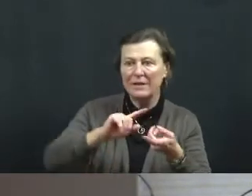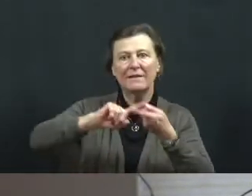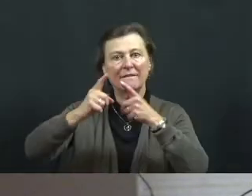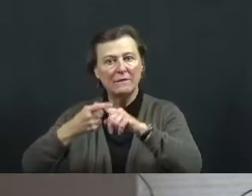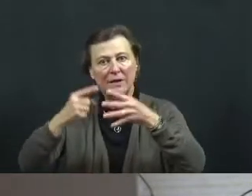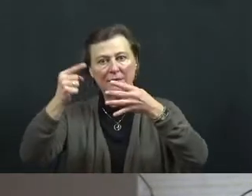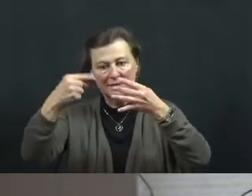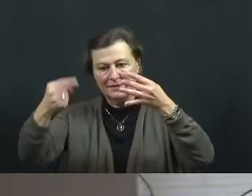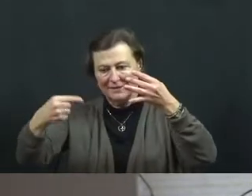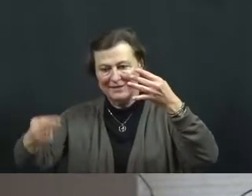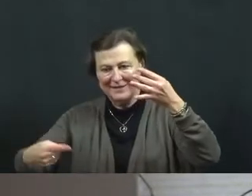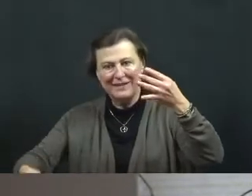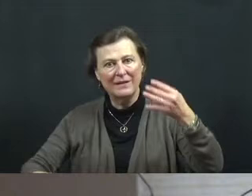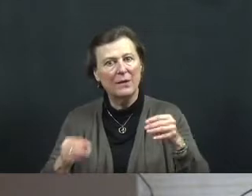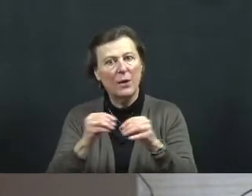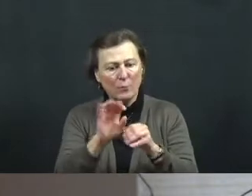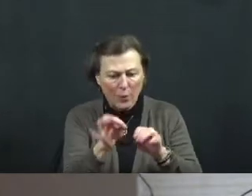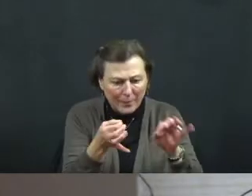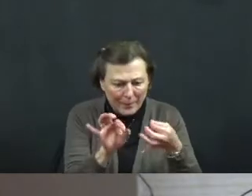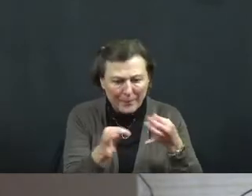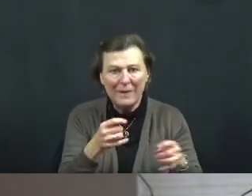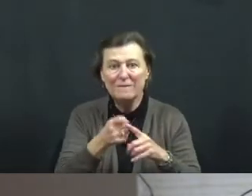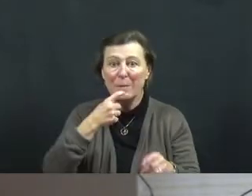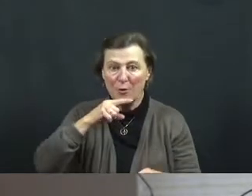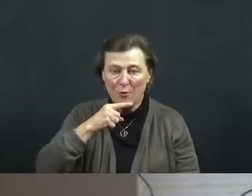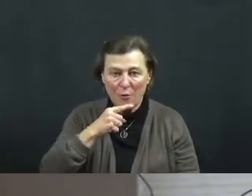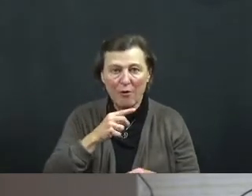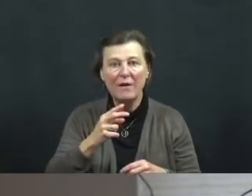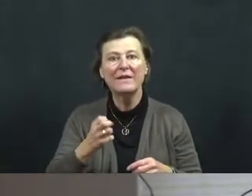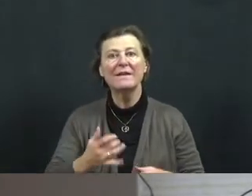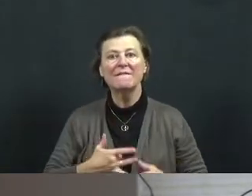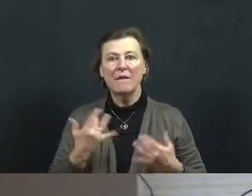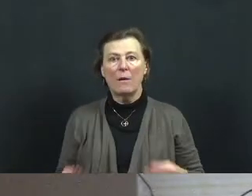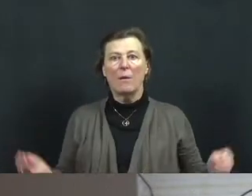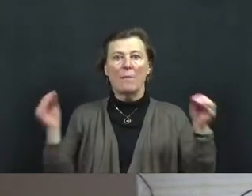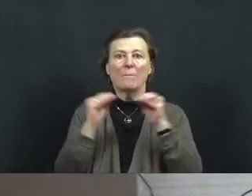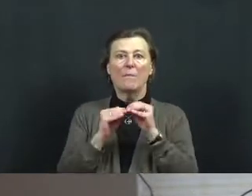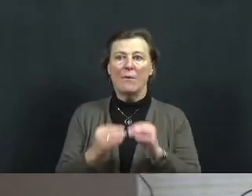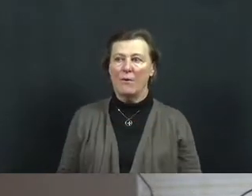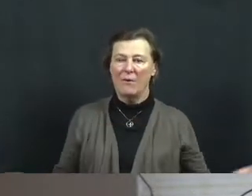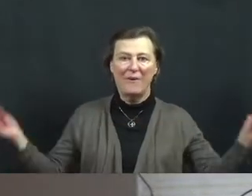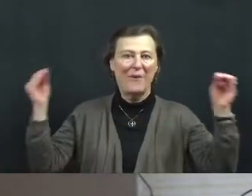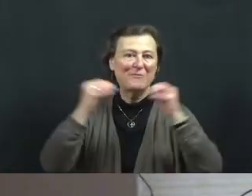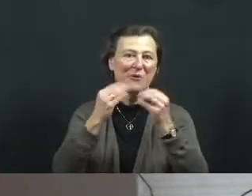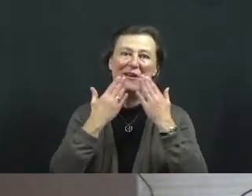The more he worked on the corn, the more he felt thankful for everything he had.